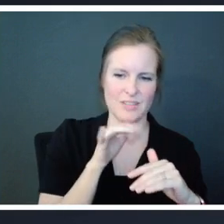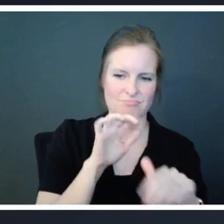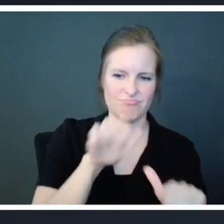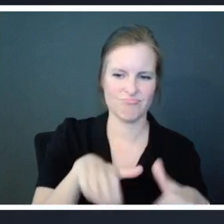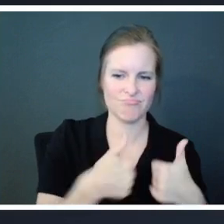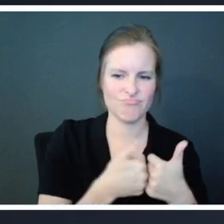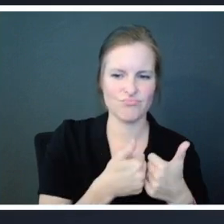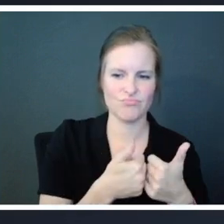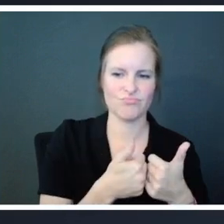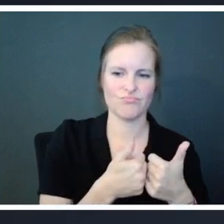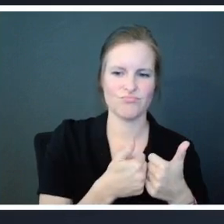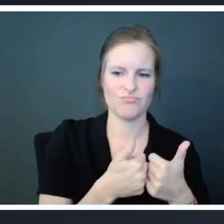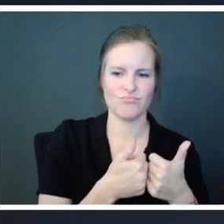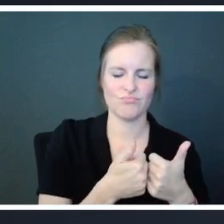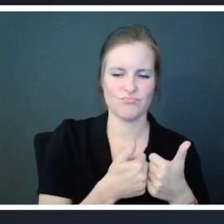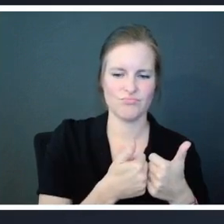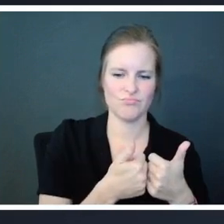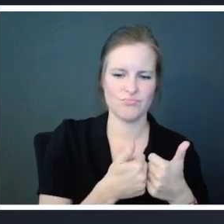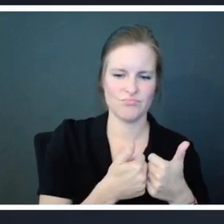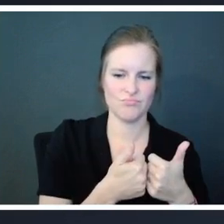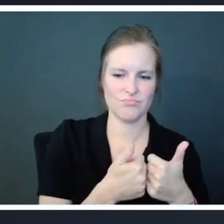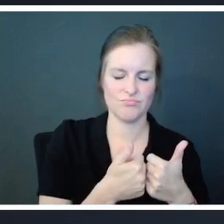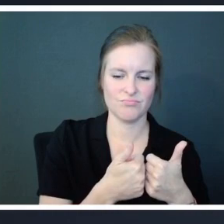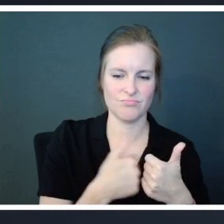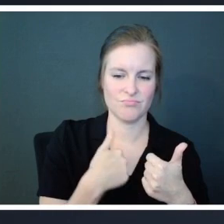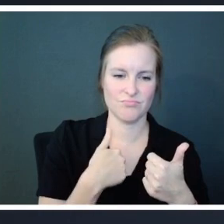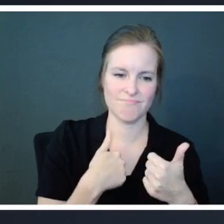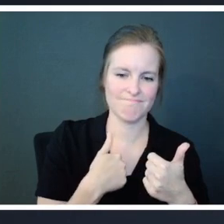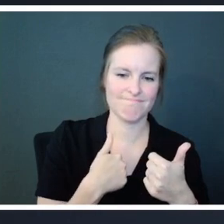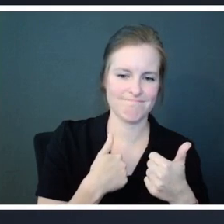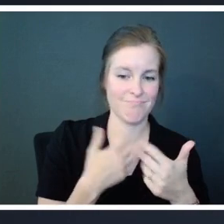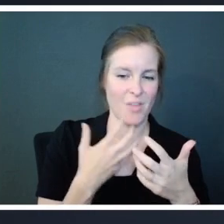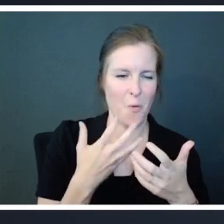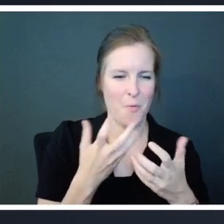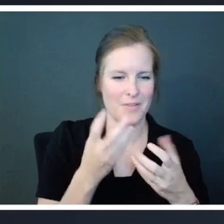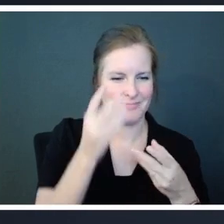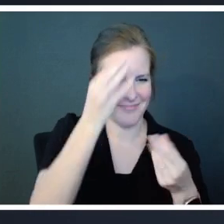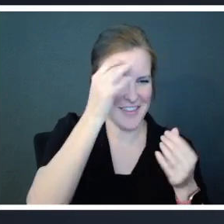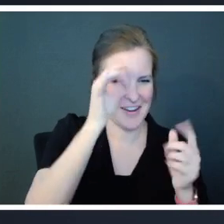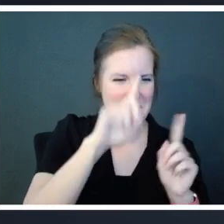it's something I would like to do some more deep thinking, honestly, about how we can support some